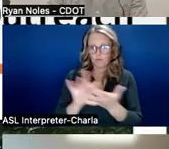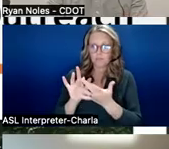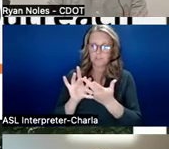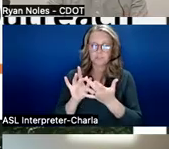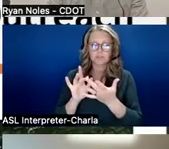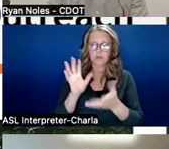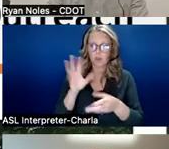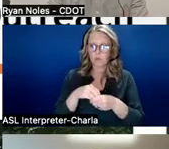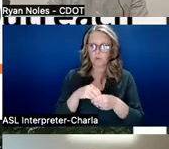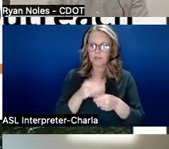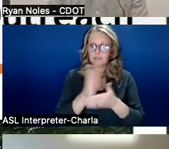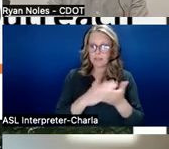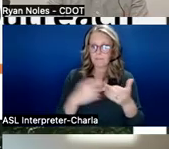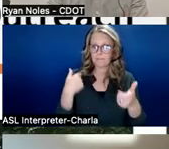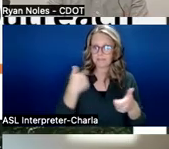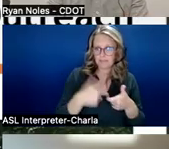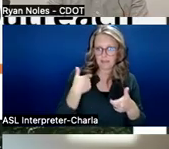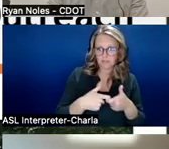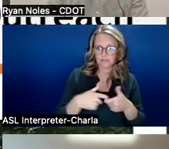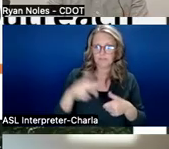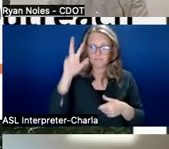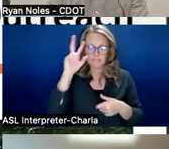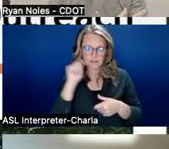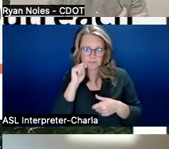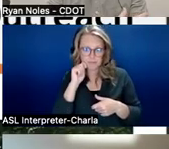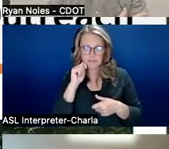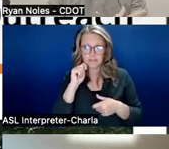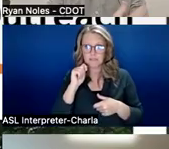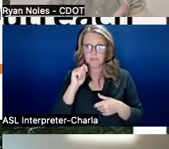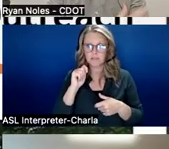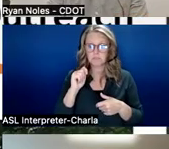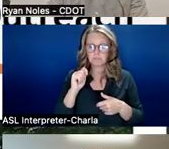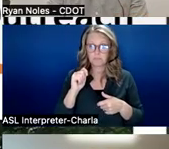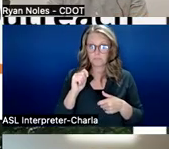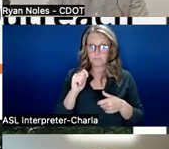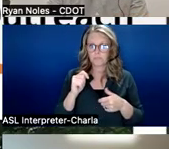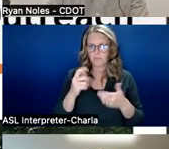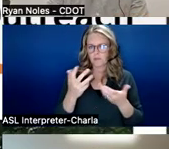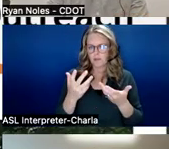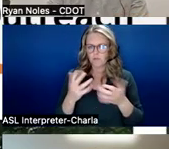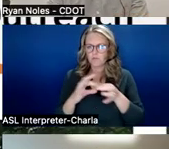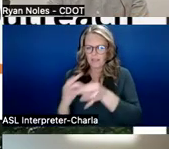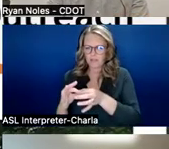or Vietnamese engagement in regard to translation or interpretation.